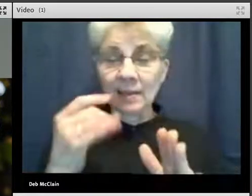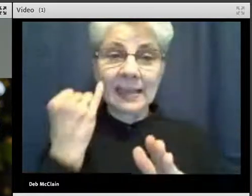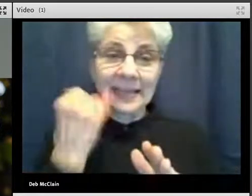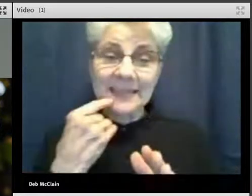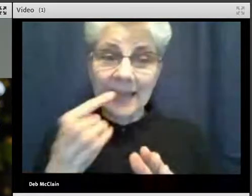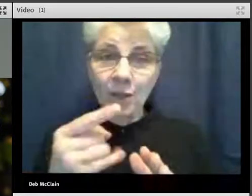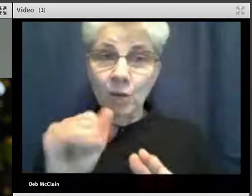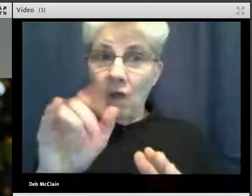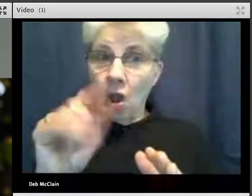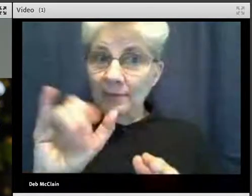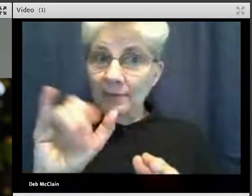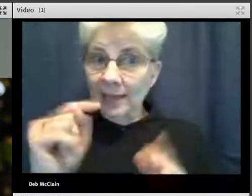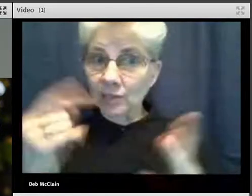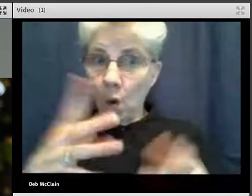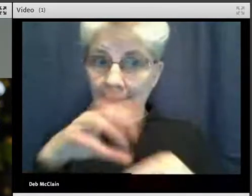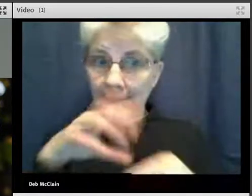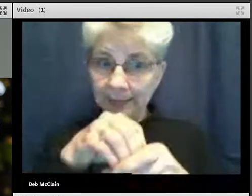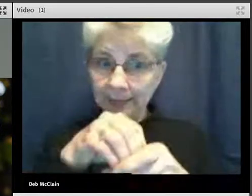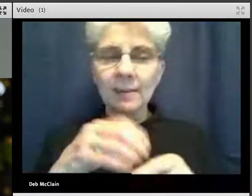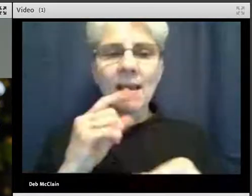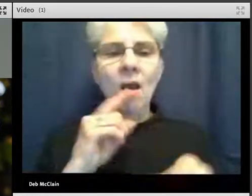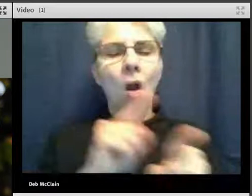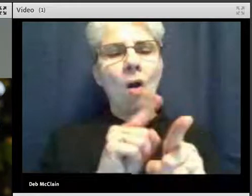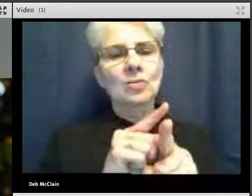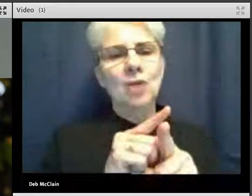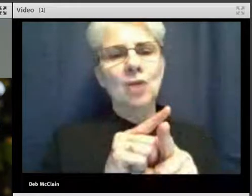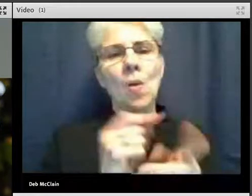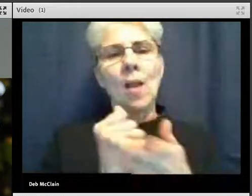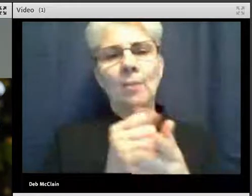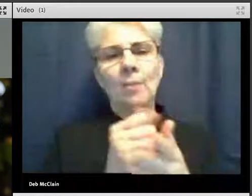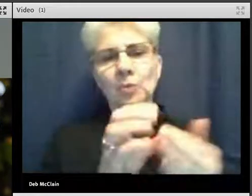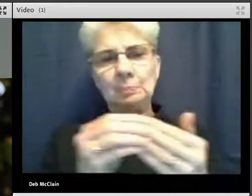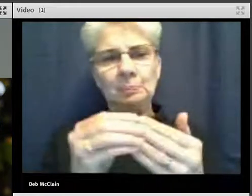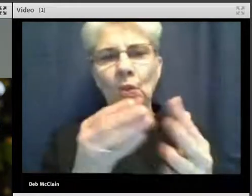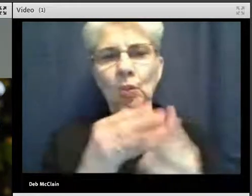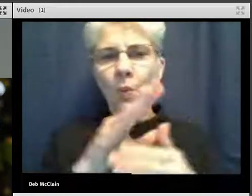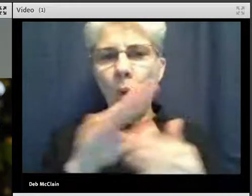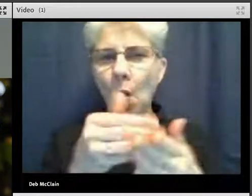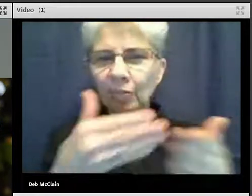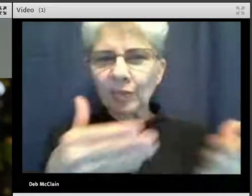and tell you if the alt-text is there. And it will also take you through all of this stuff